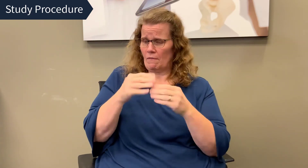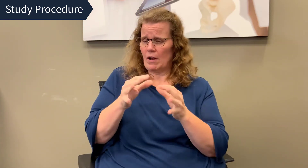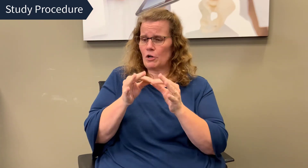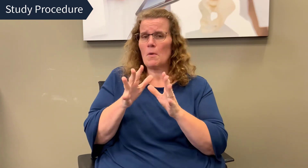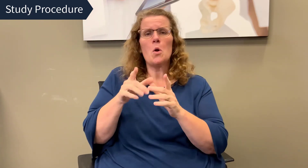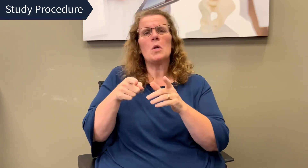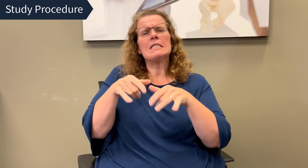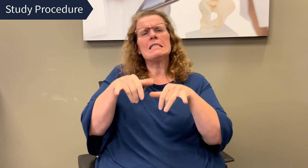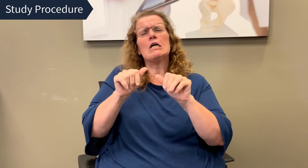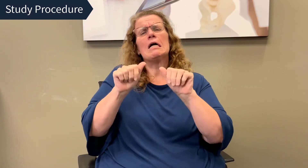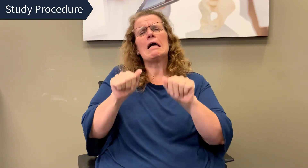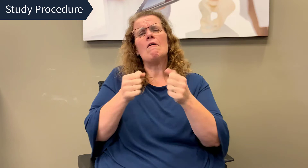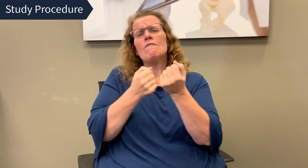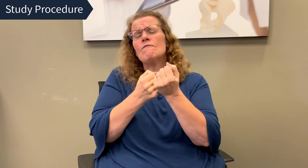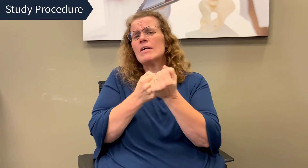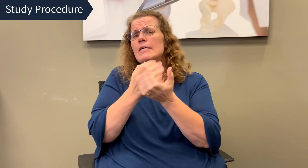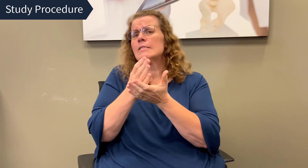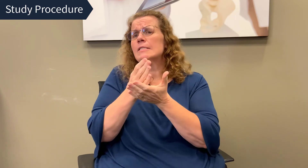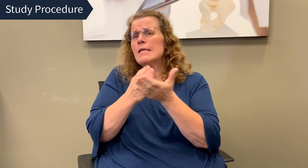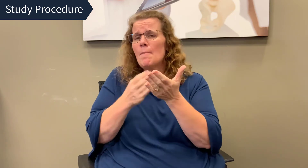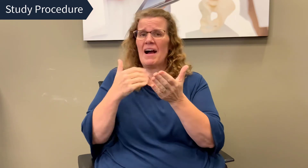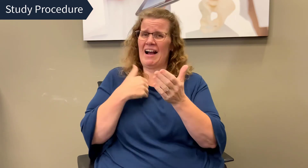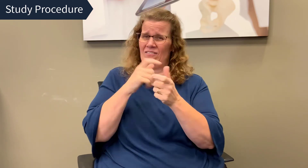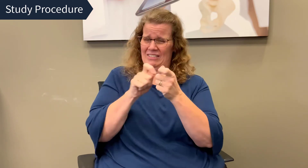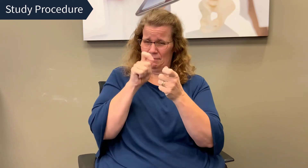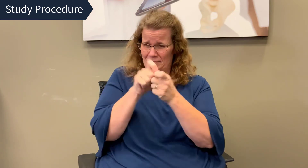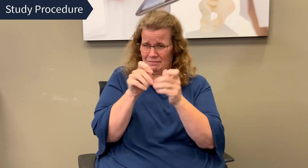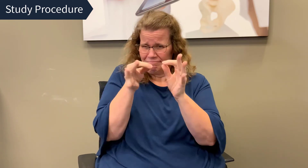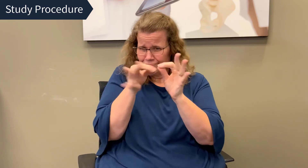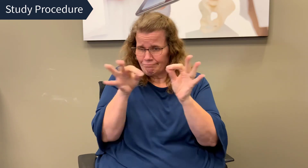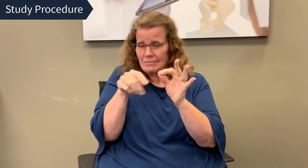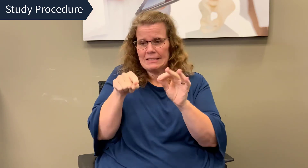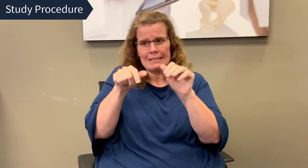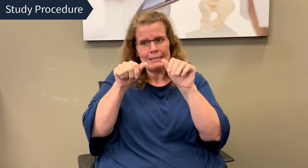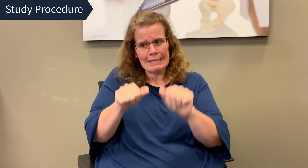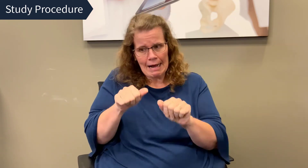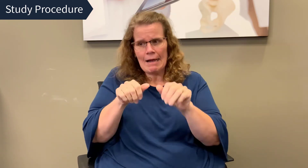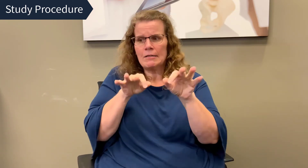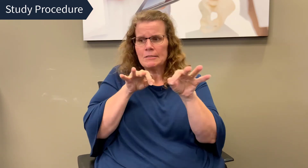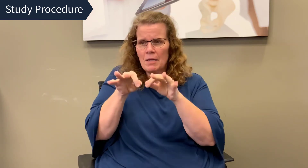training on the type and the amount of self advocacy that the Deaf patients